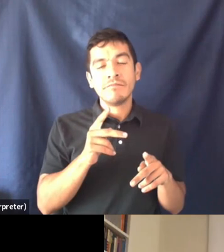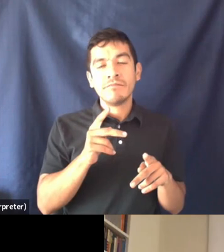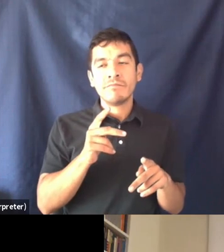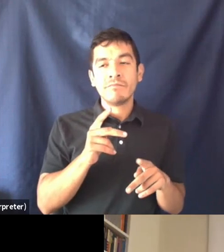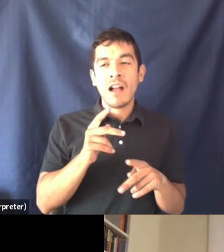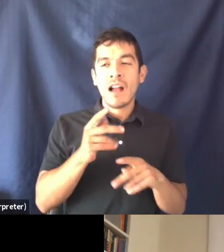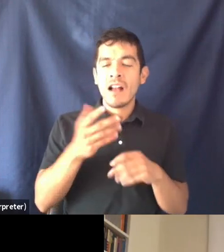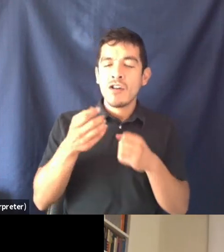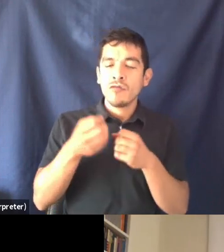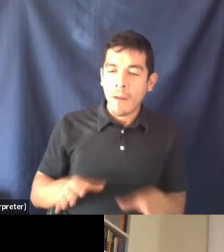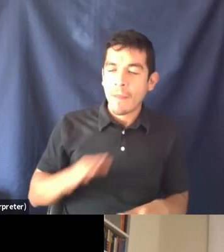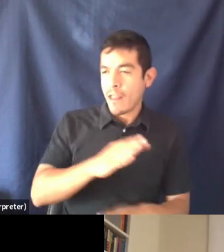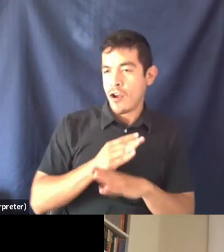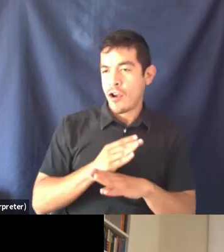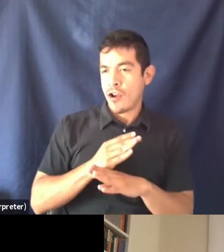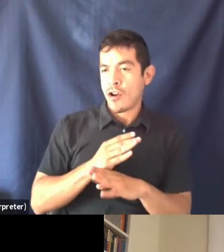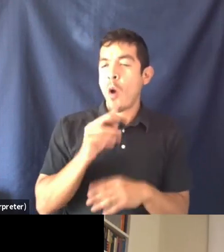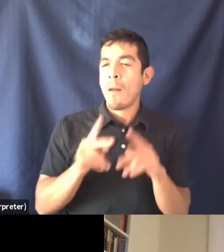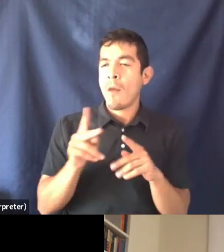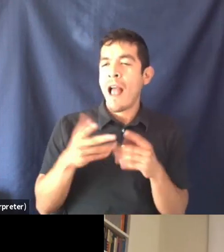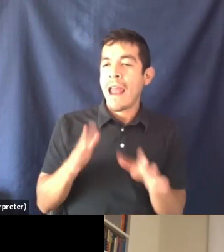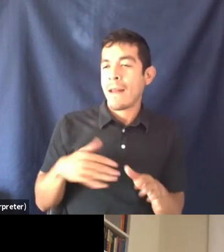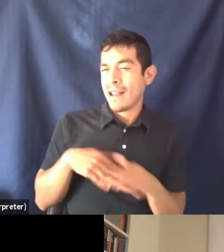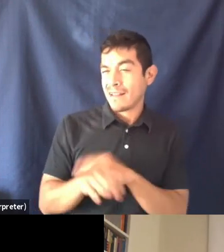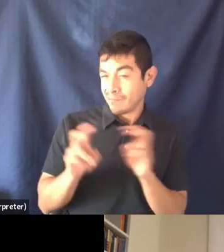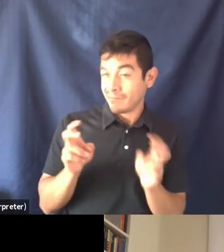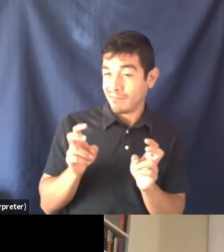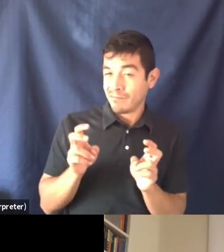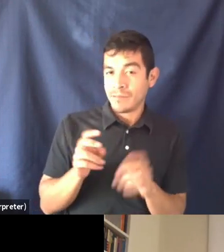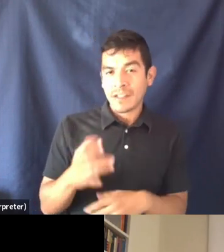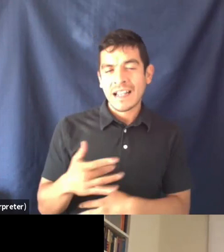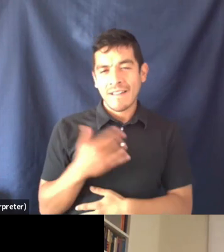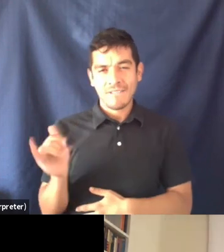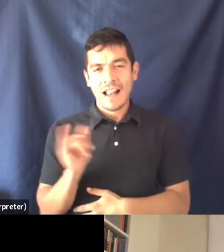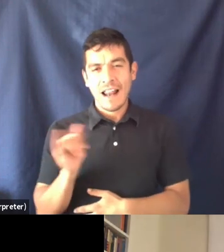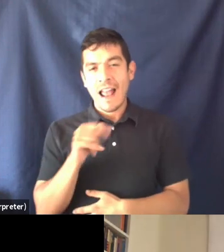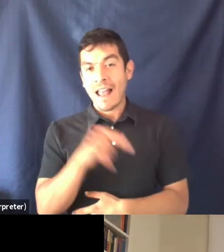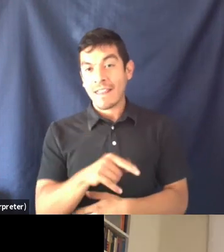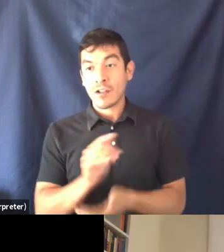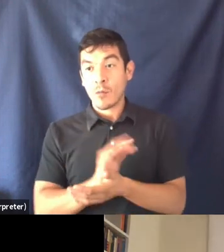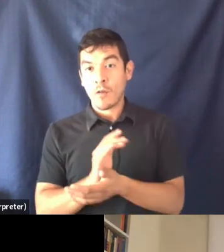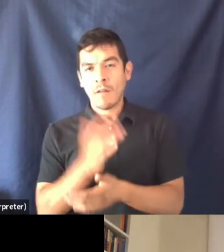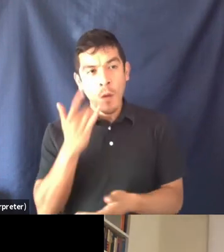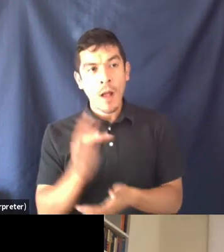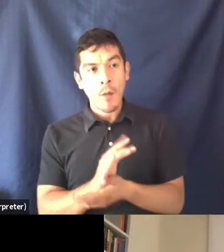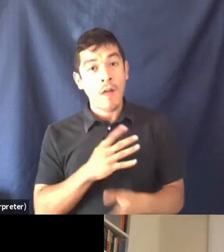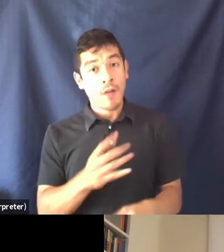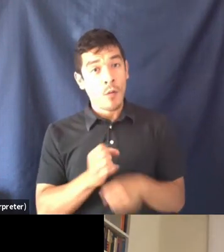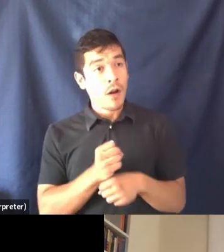And it felt very much like that's why this film is the film that I wanted to make because these dogs